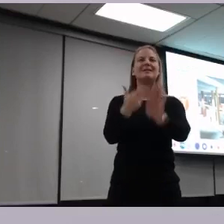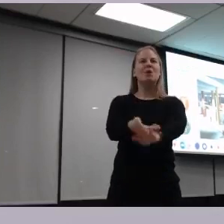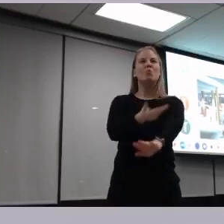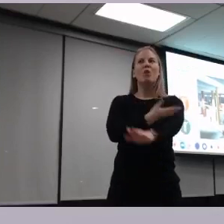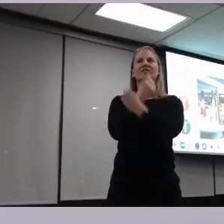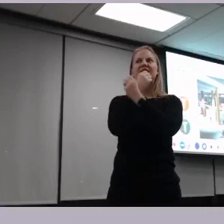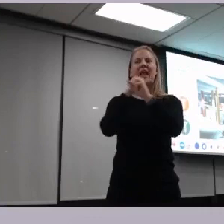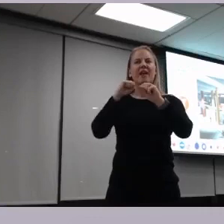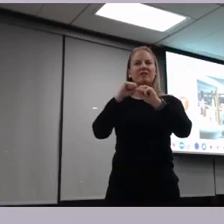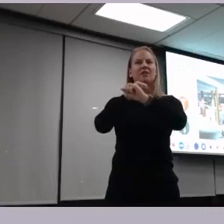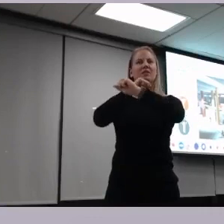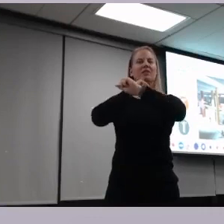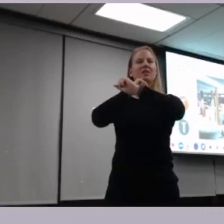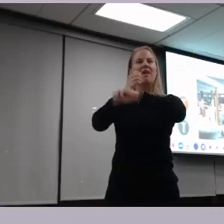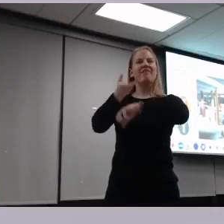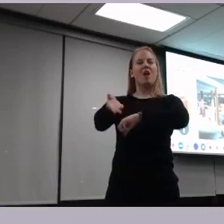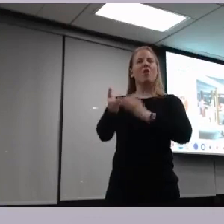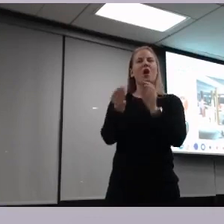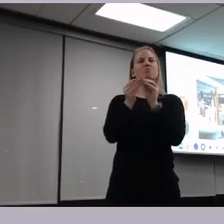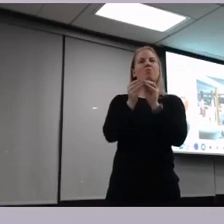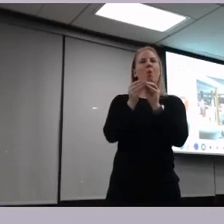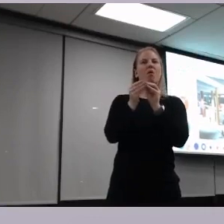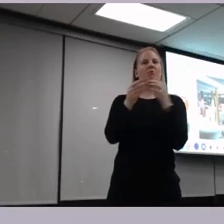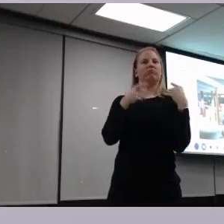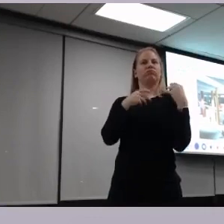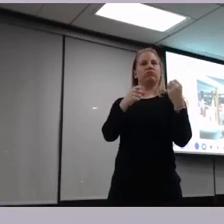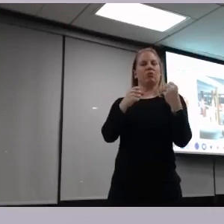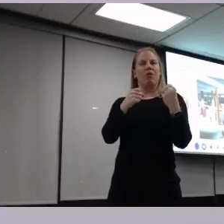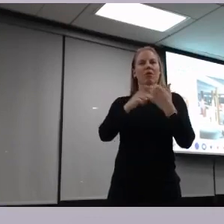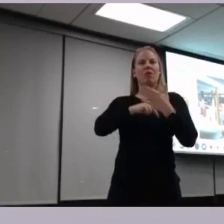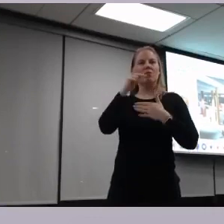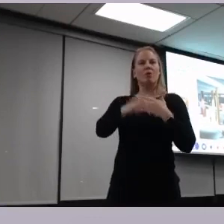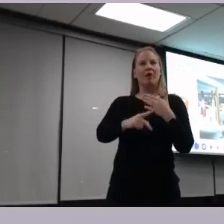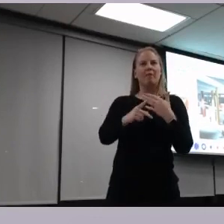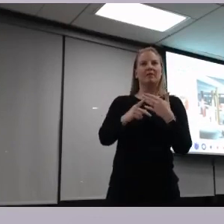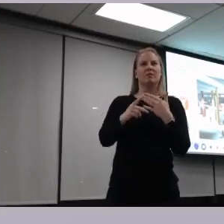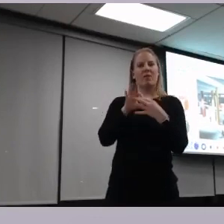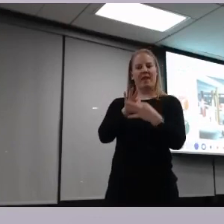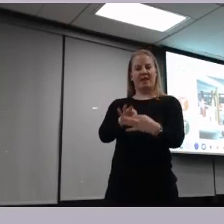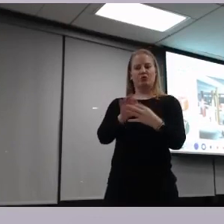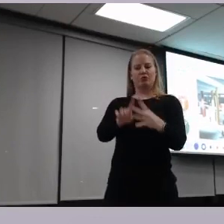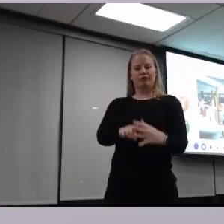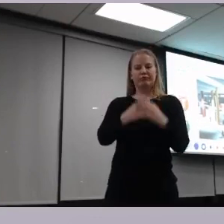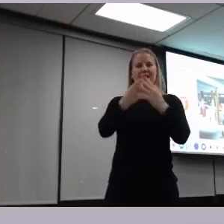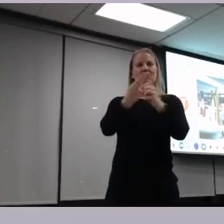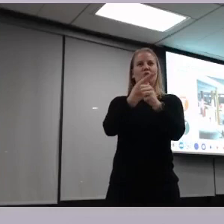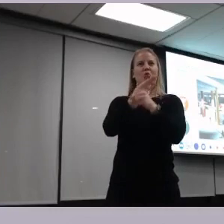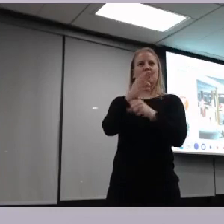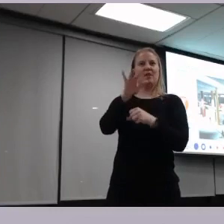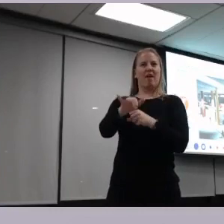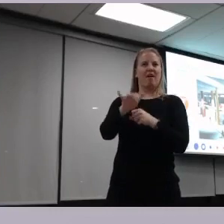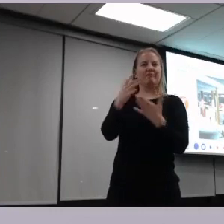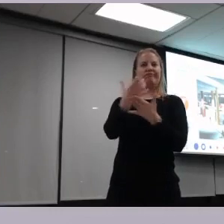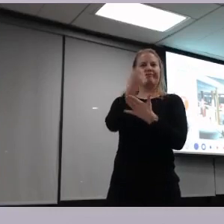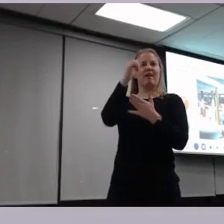as well as more Boston program in terms of site activation. So you can see in this rendering that culturally important color